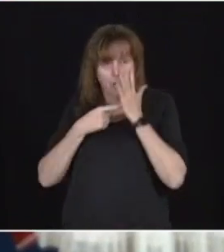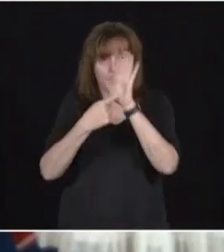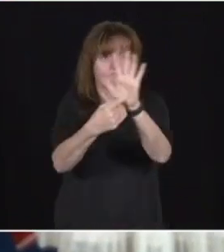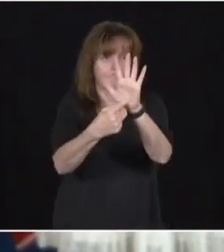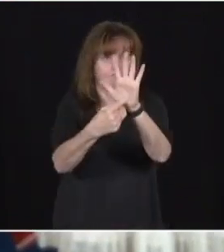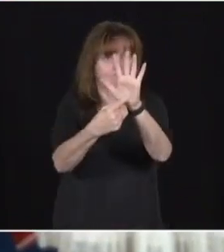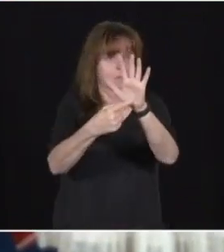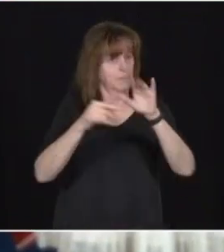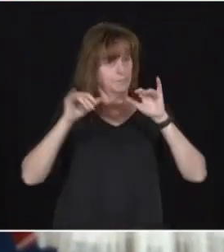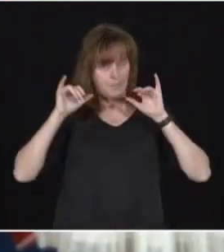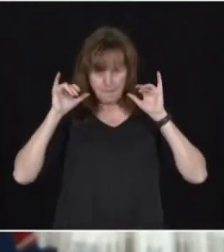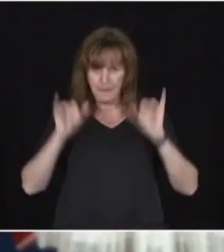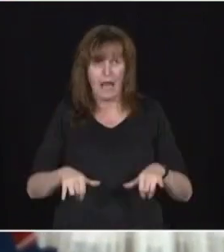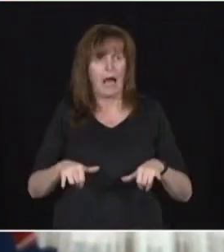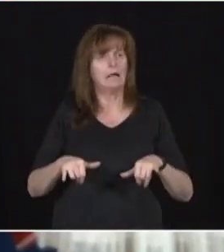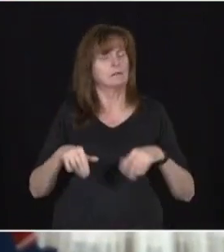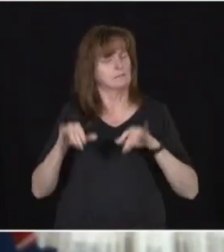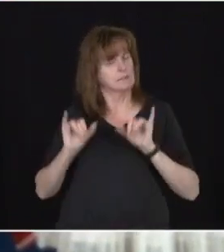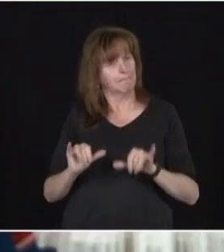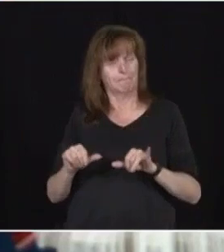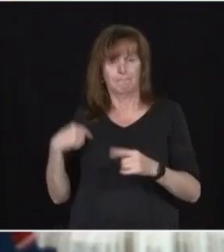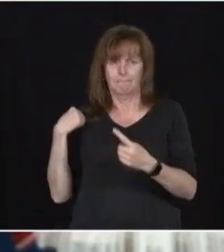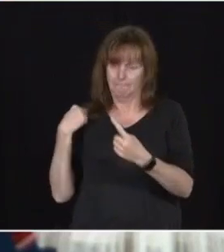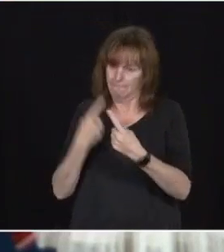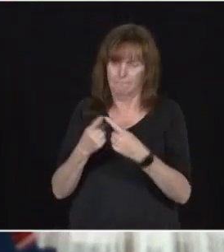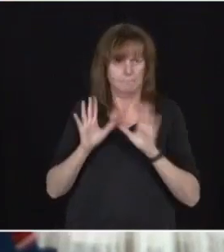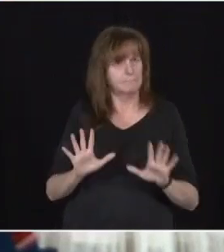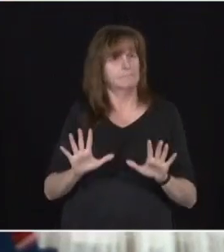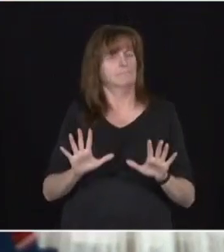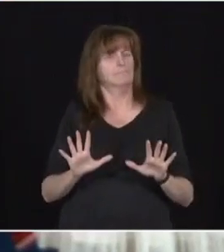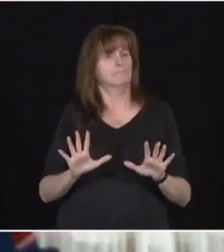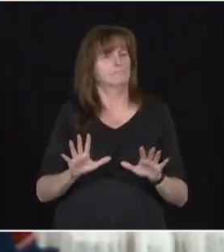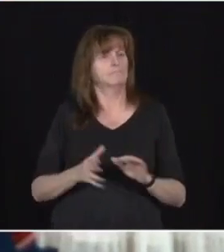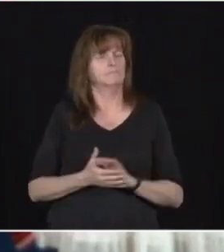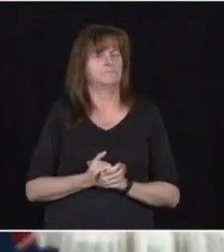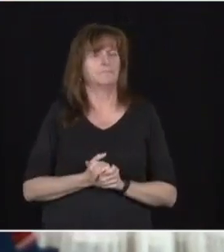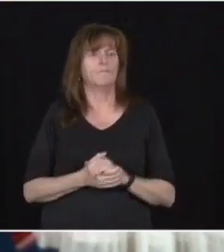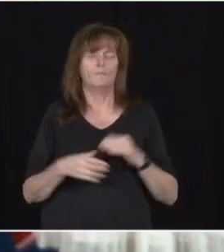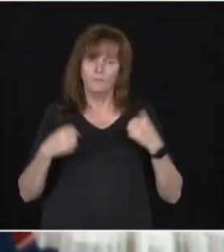It will be fully transparent like we have been transparent